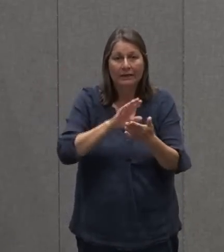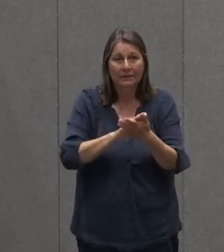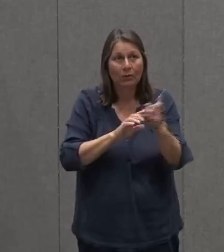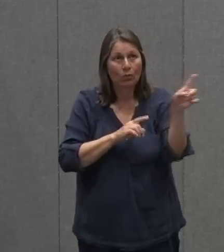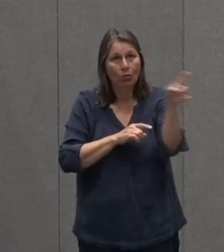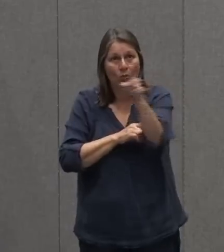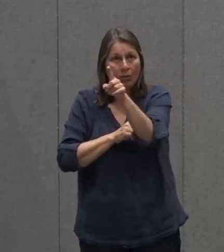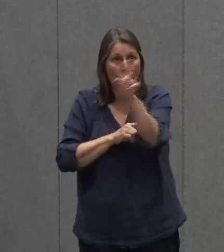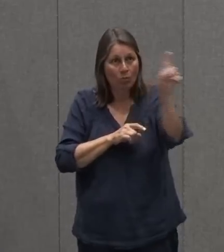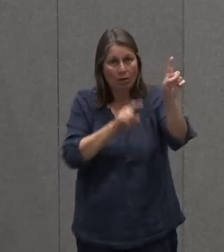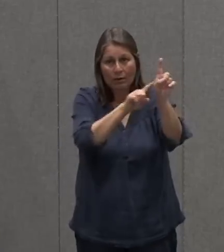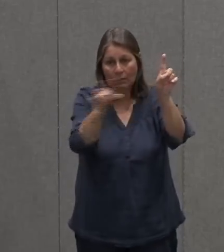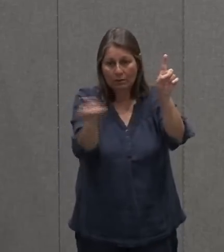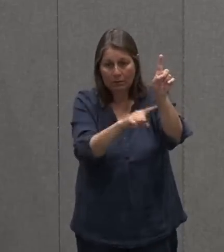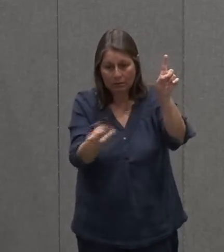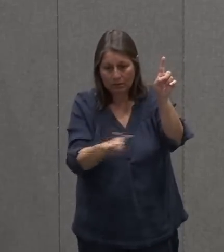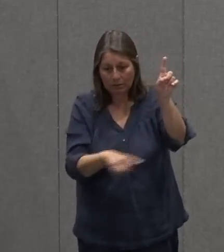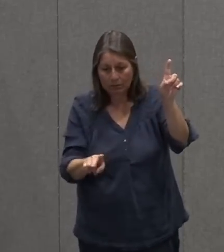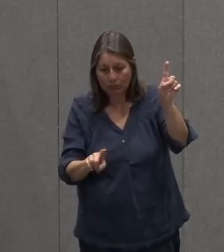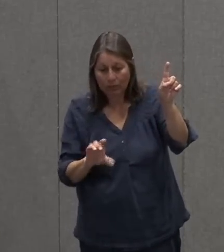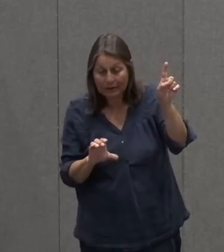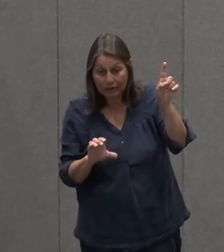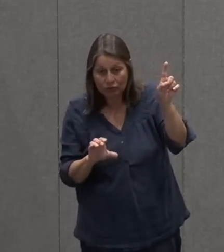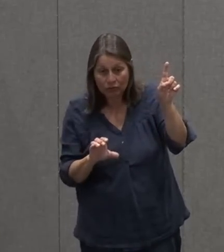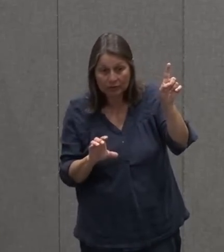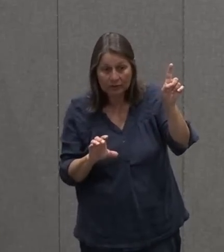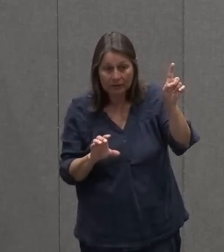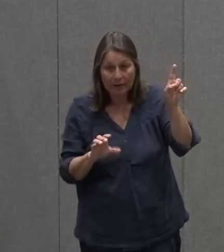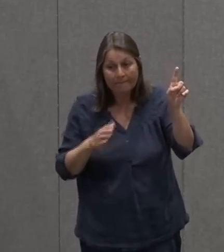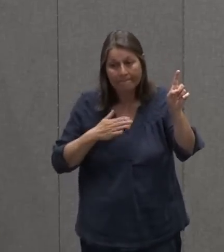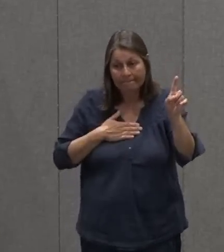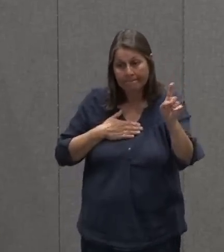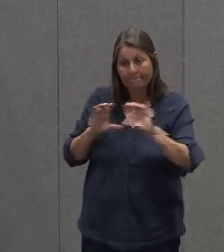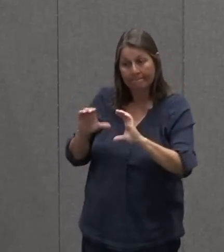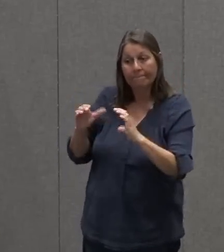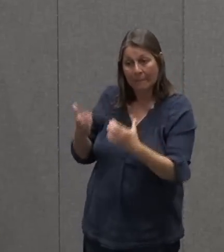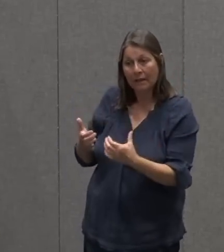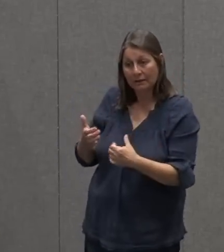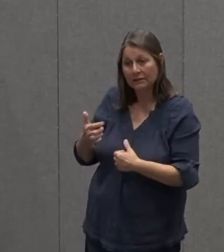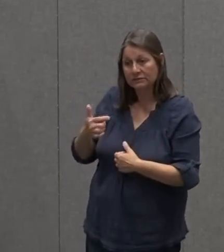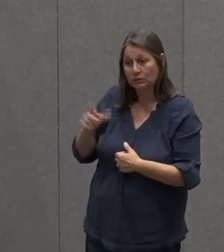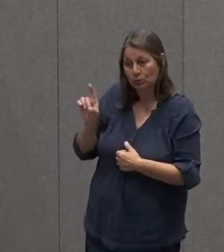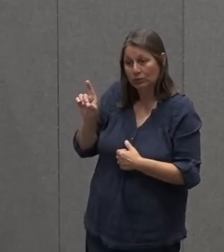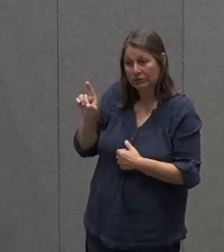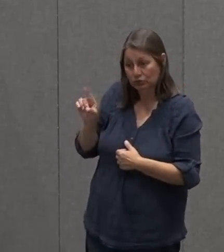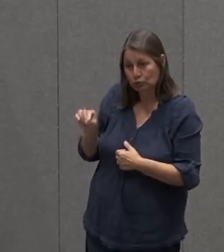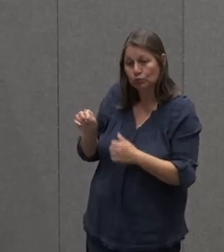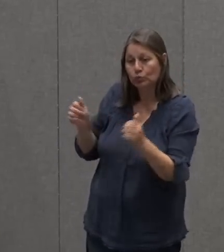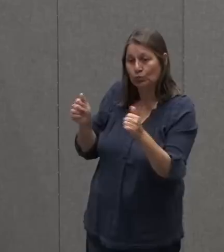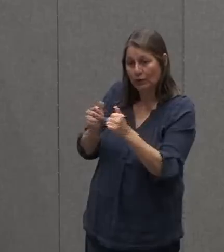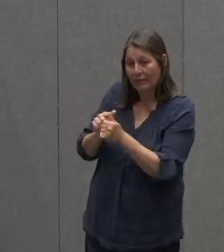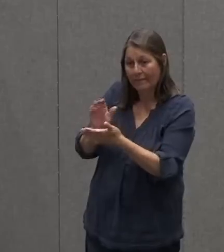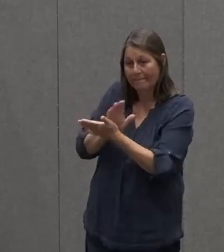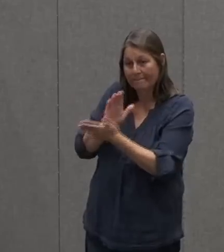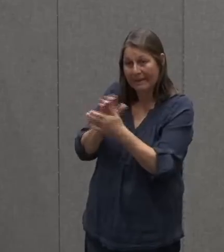I used to do this with my students and on a paper towel roll. I would have him roll up at like a scroll